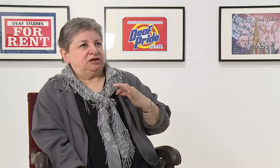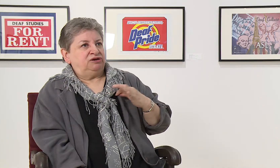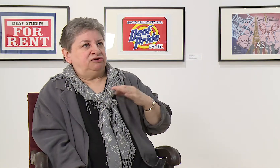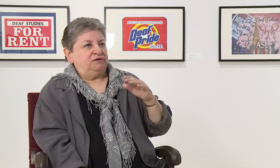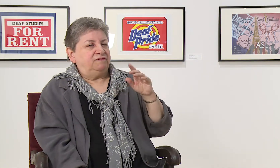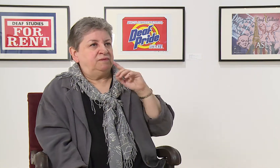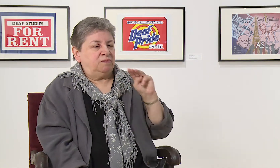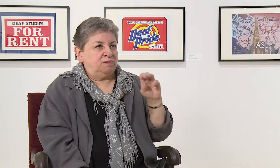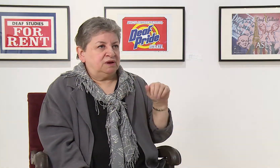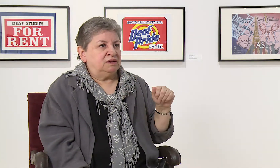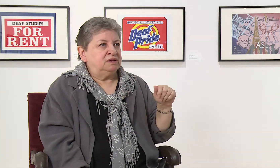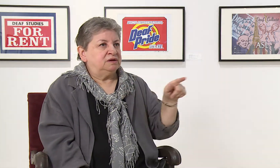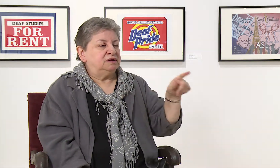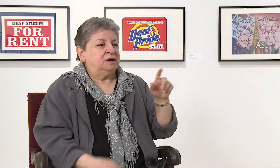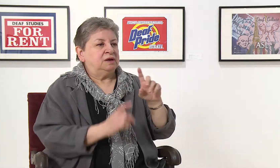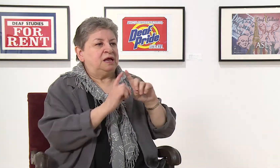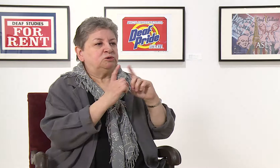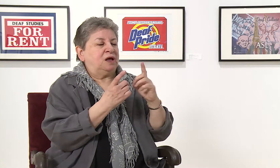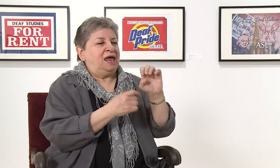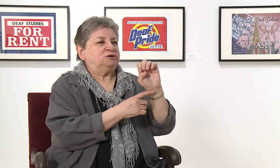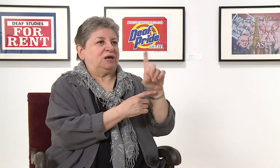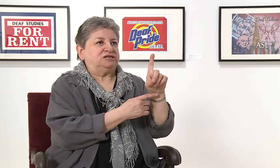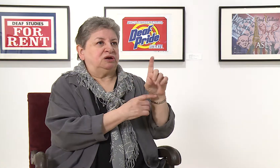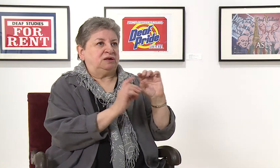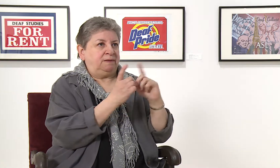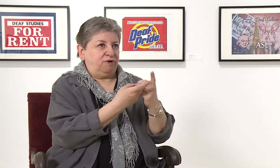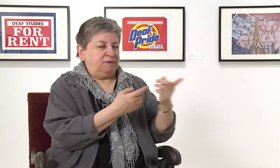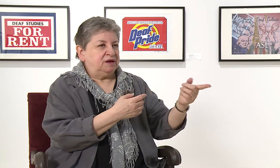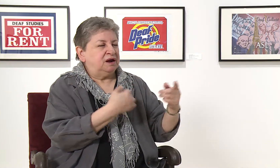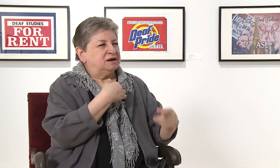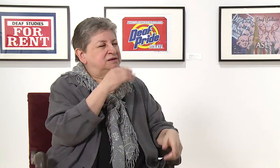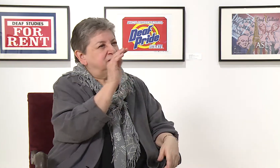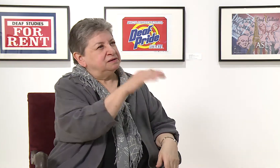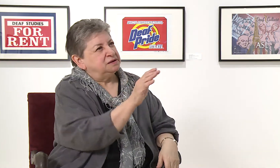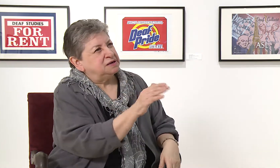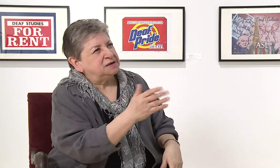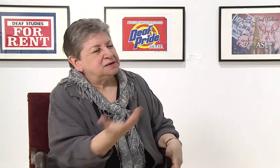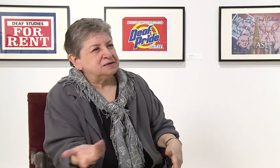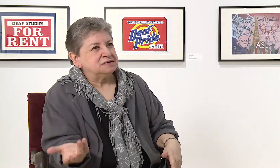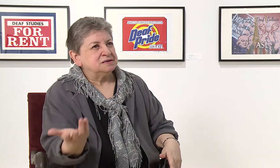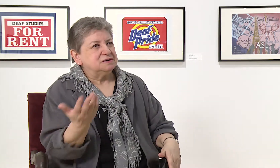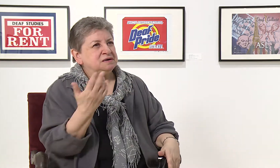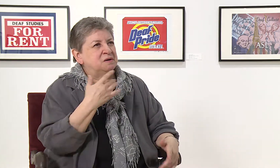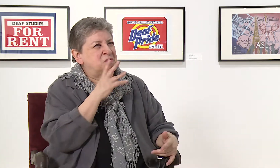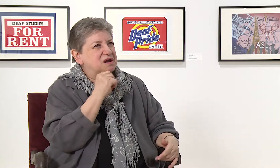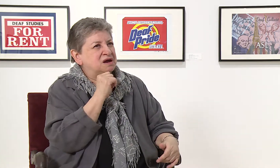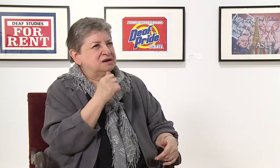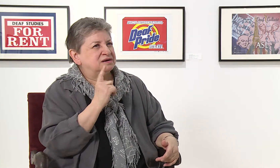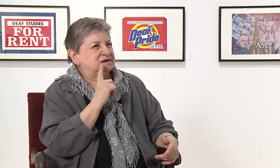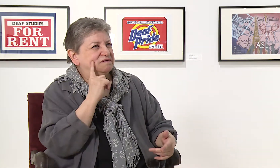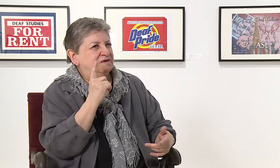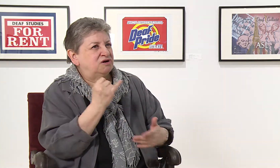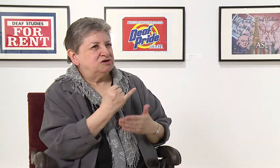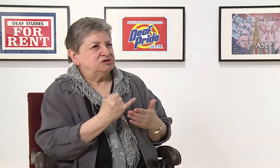for the Museum of Modern Art, really as a volunteer. And the Director of the Educational Department